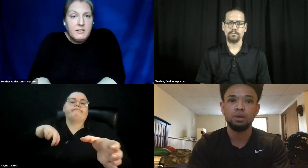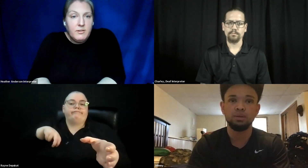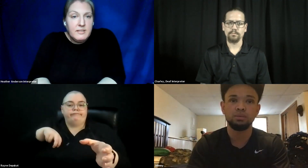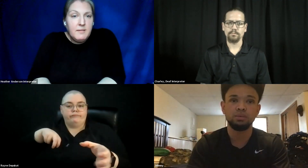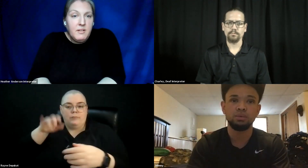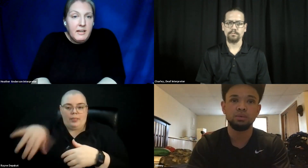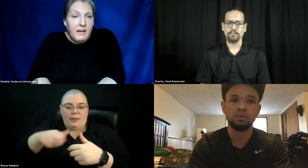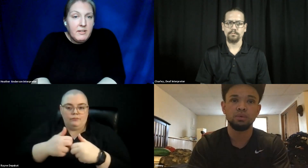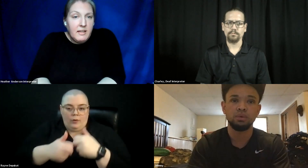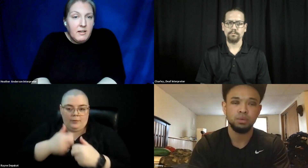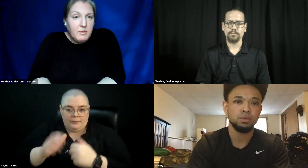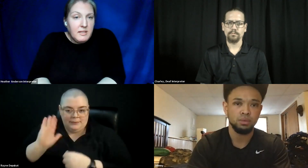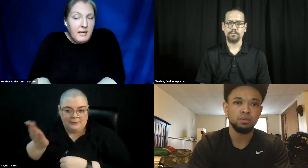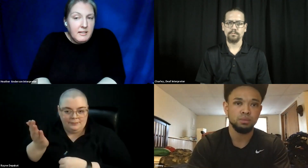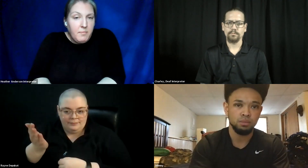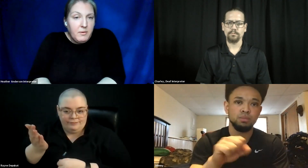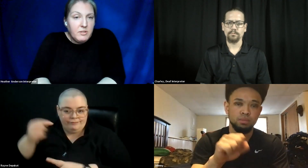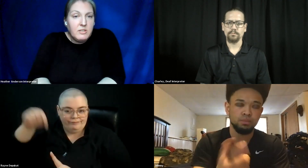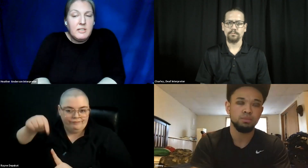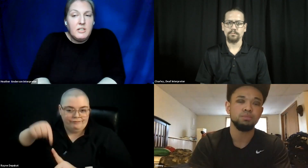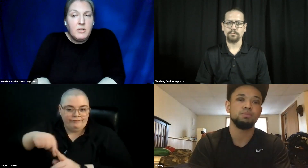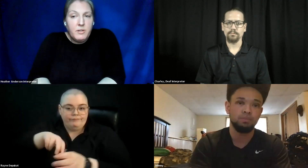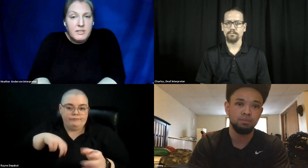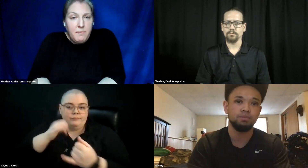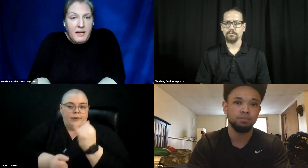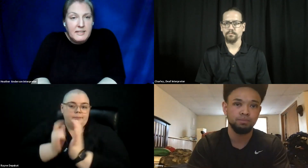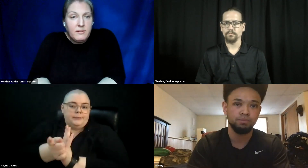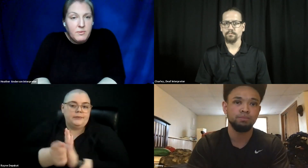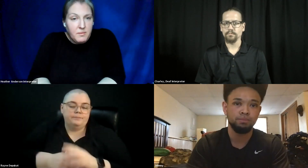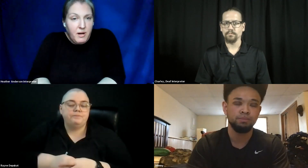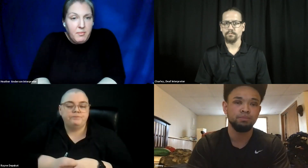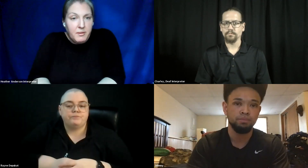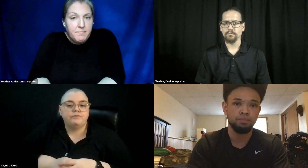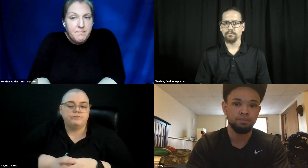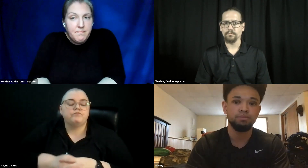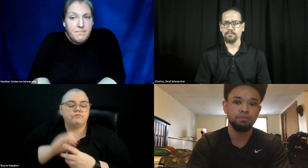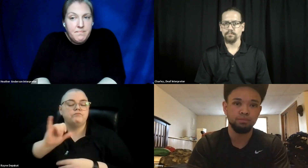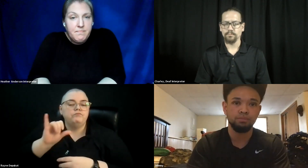So it seemed like everything was lined up it was just the interpreters that backed out that was the problem.